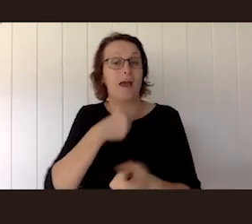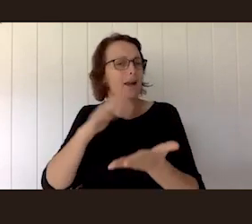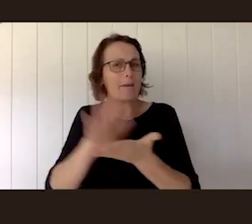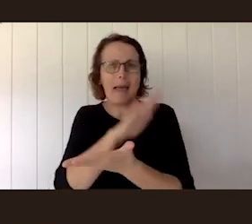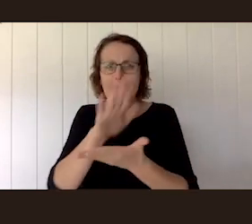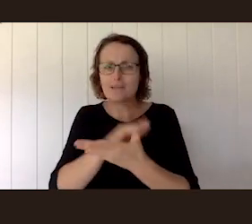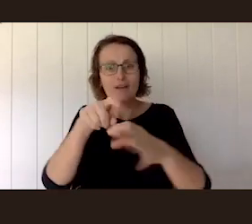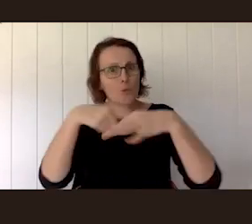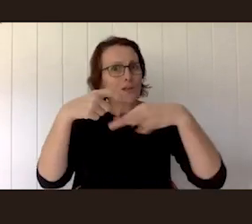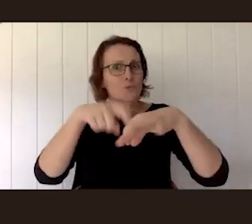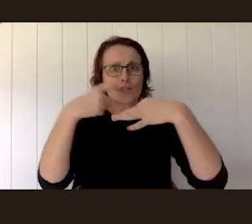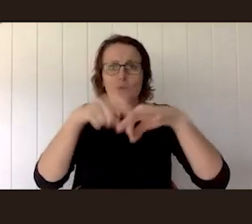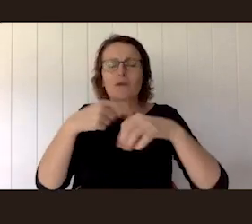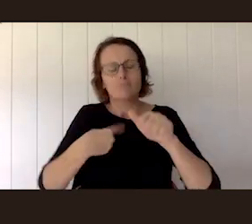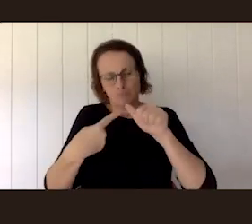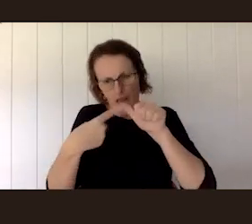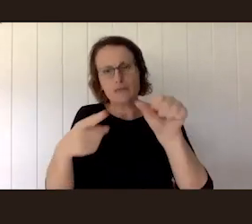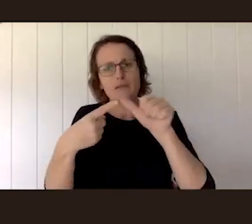as many questions as we can and any follow-up questions you have - feel